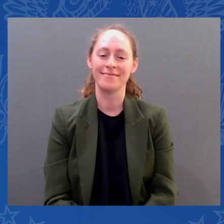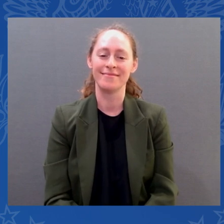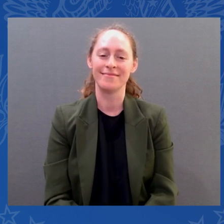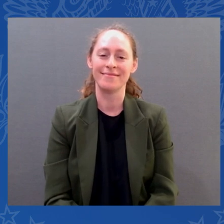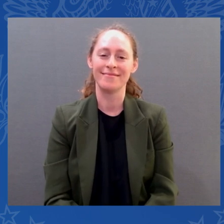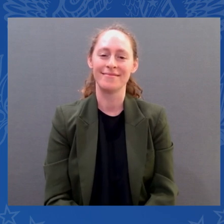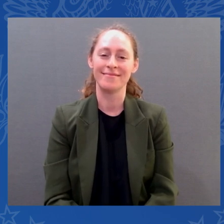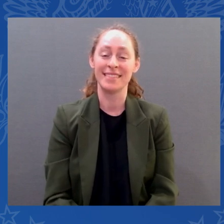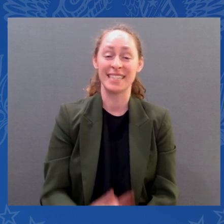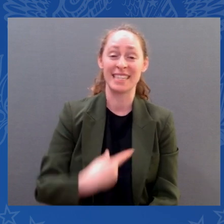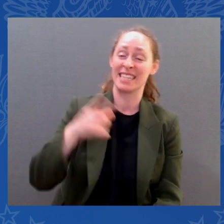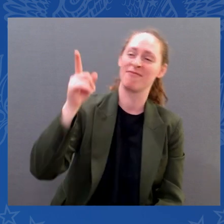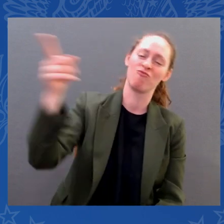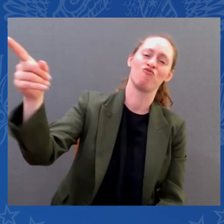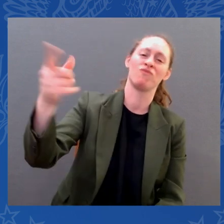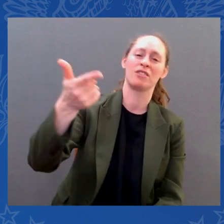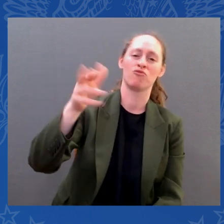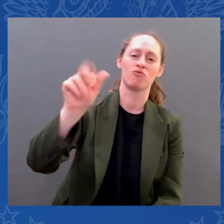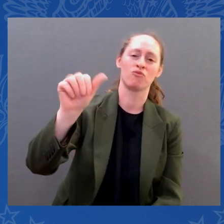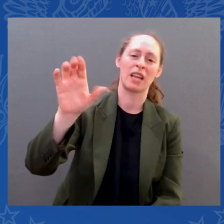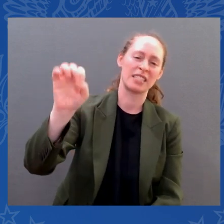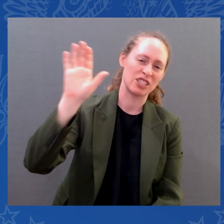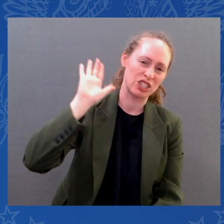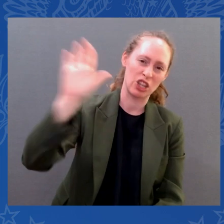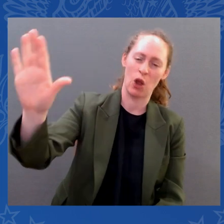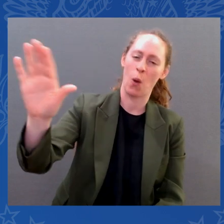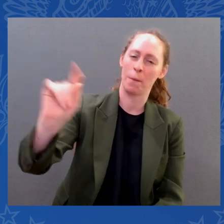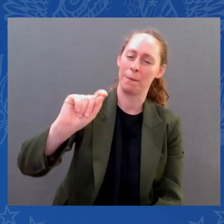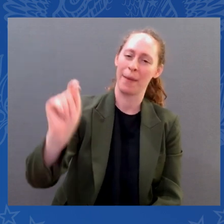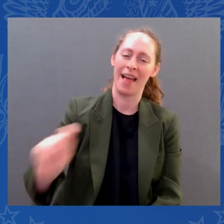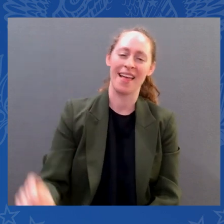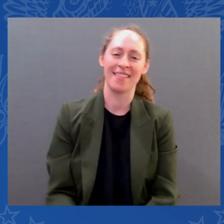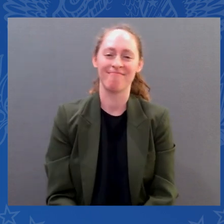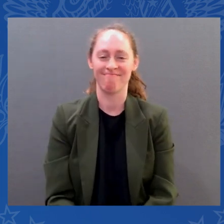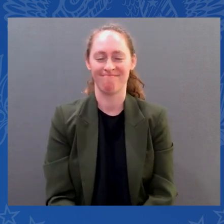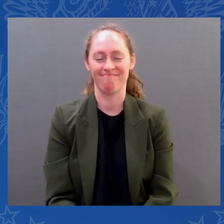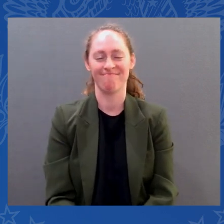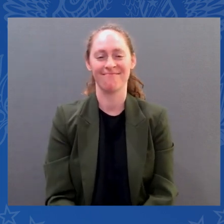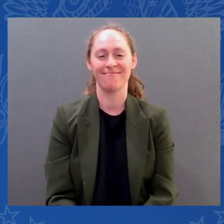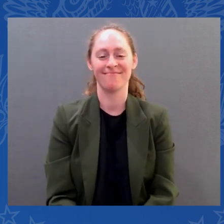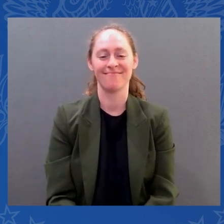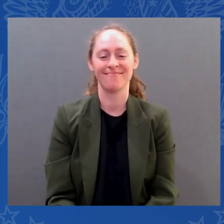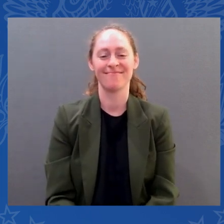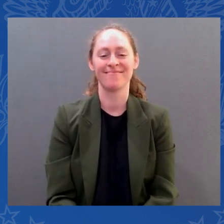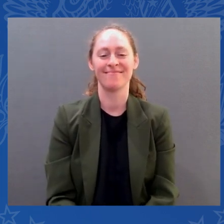(The bill is signed.)